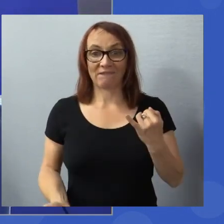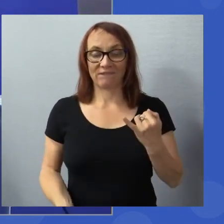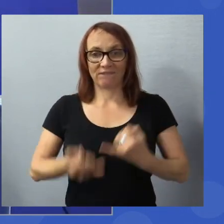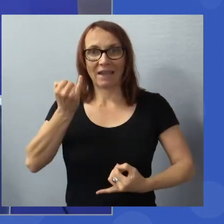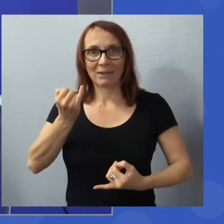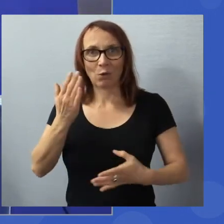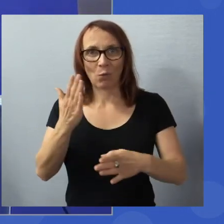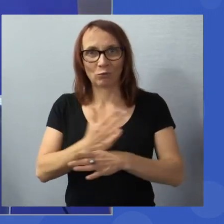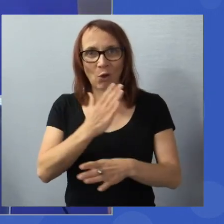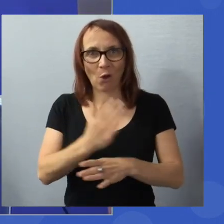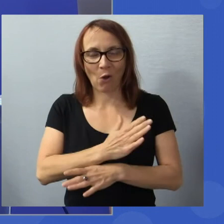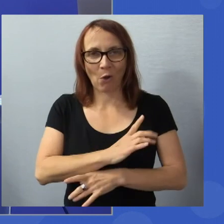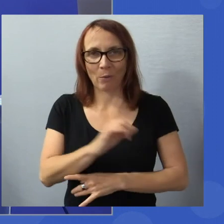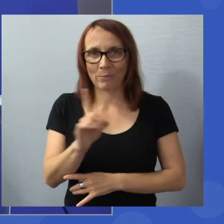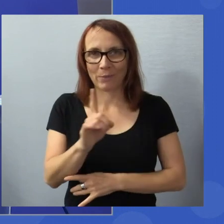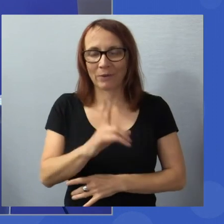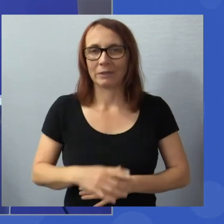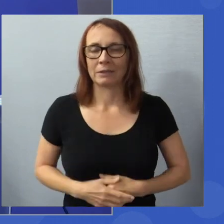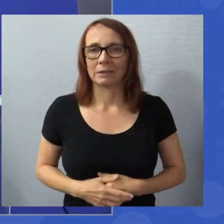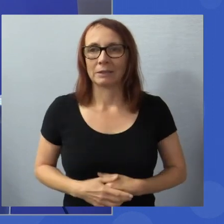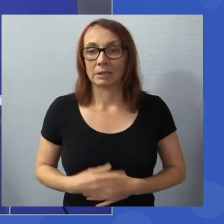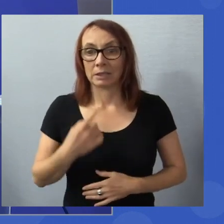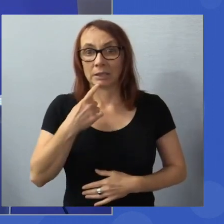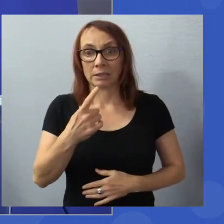you get to hear from me it's just to give you a brief recap of the weekends